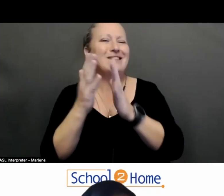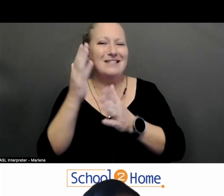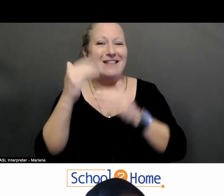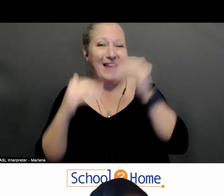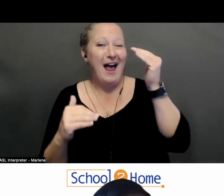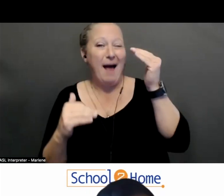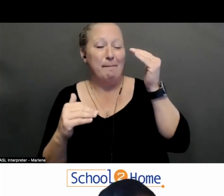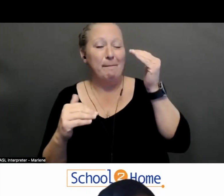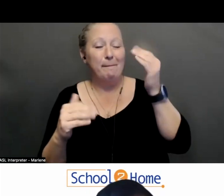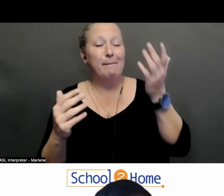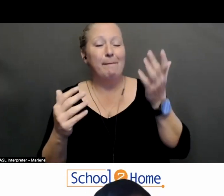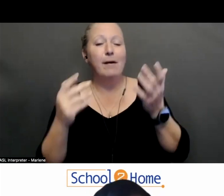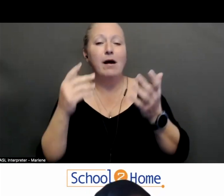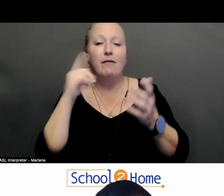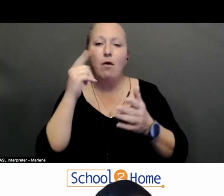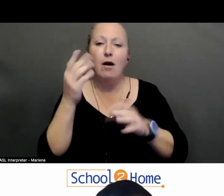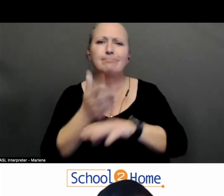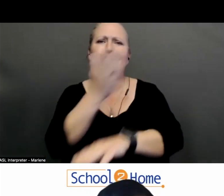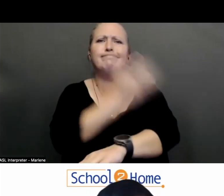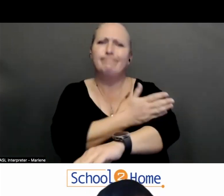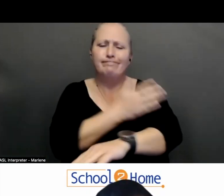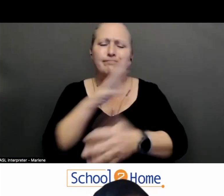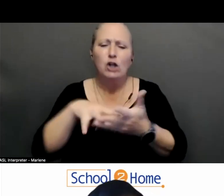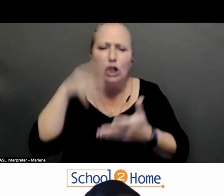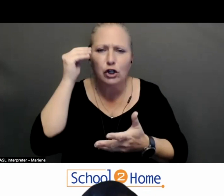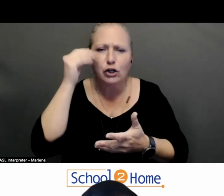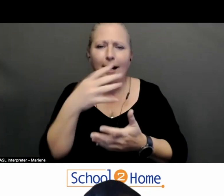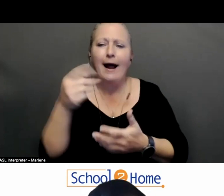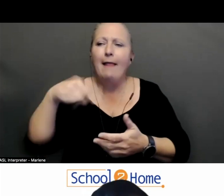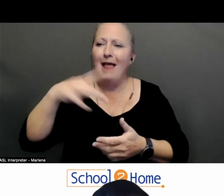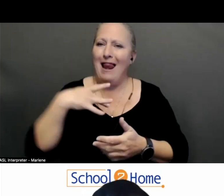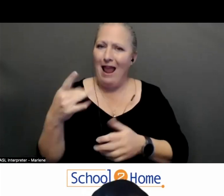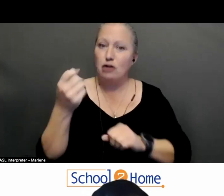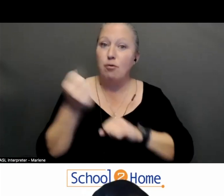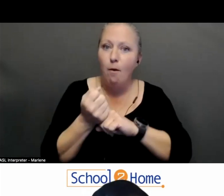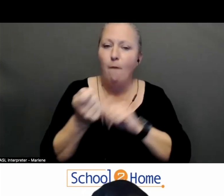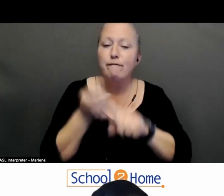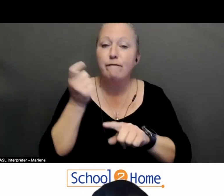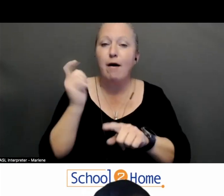that they're seeing to enhance the learning and they like to get support from from our team but